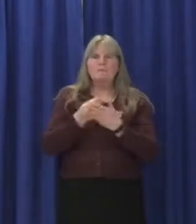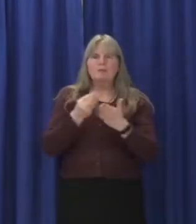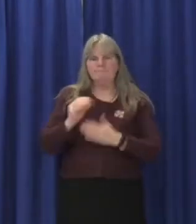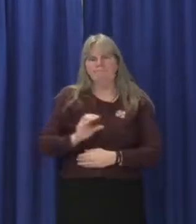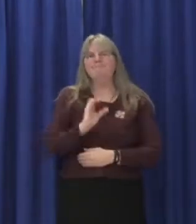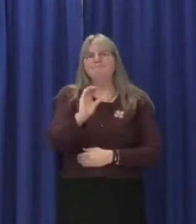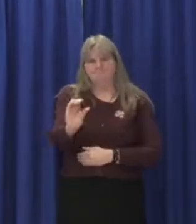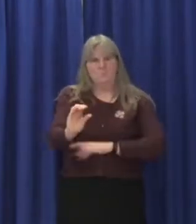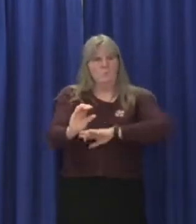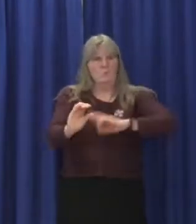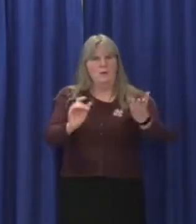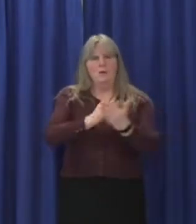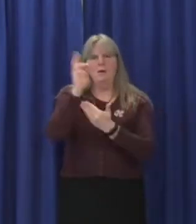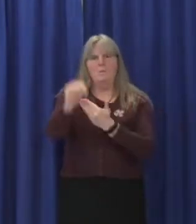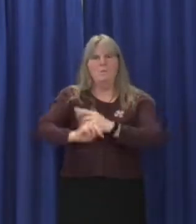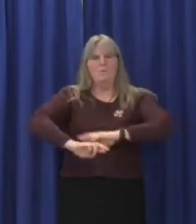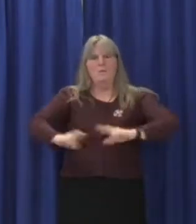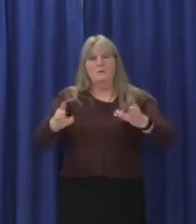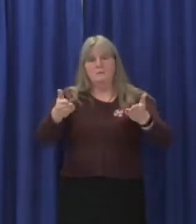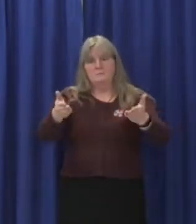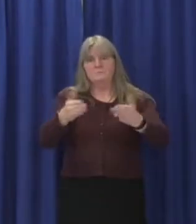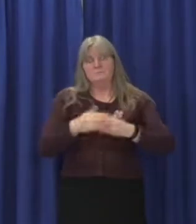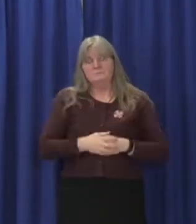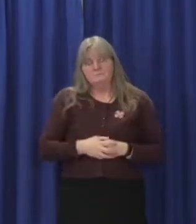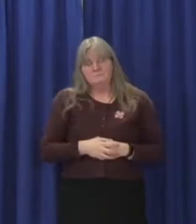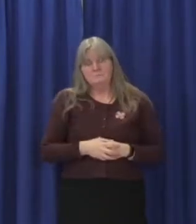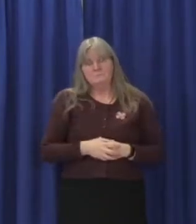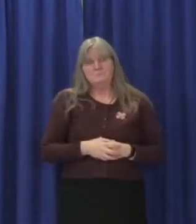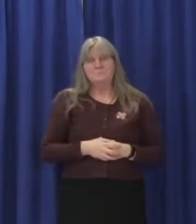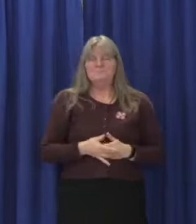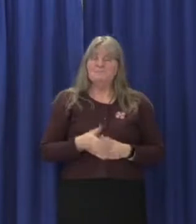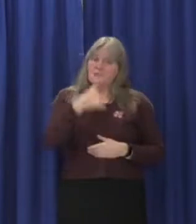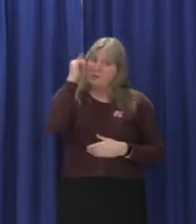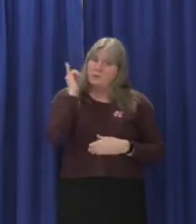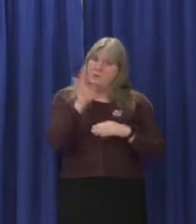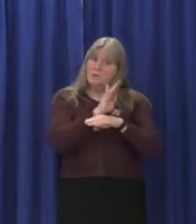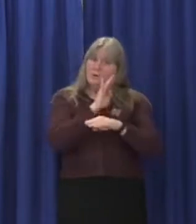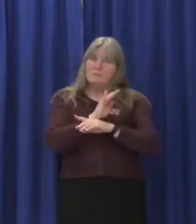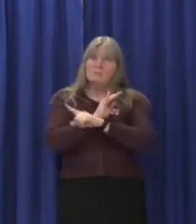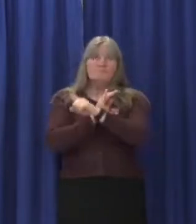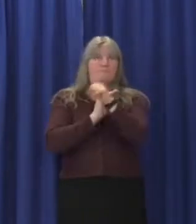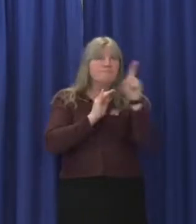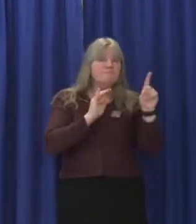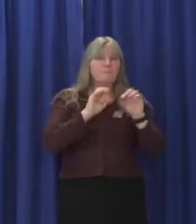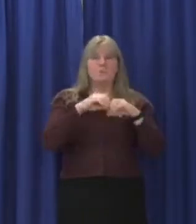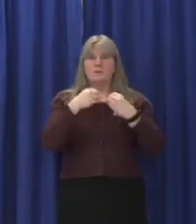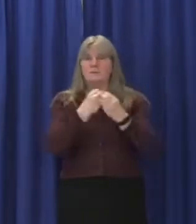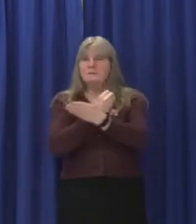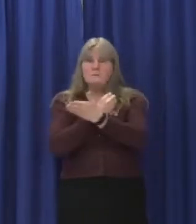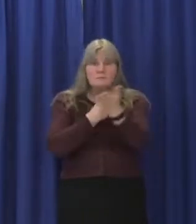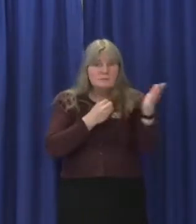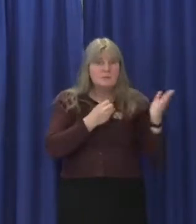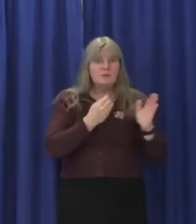public health measures. Yukon businesses and organizations can contact the